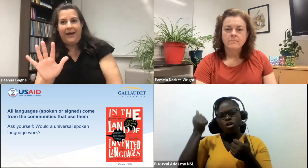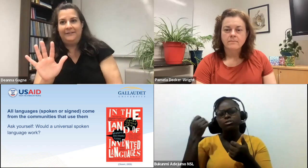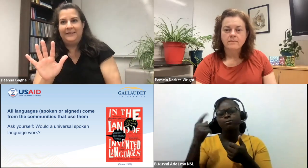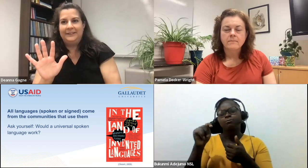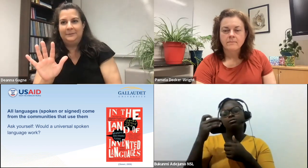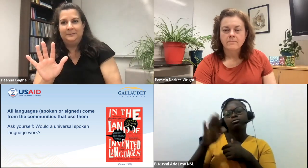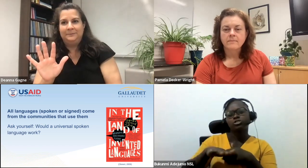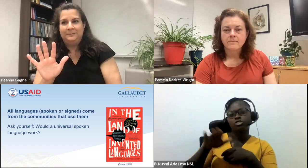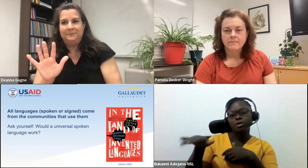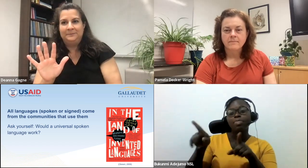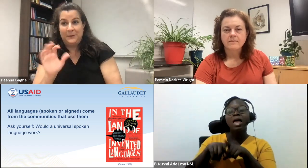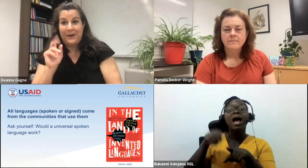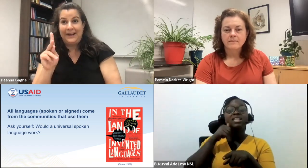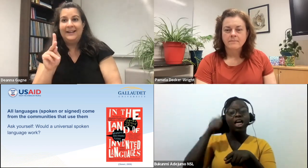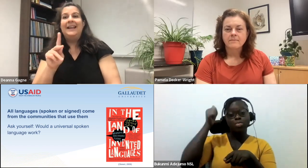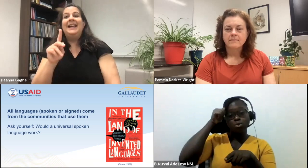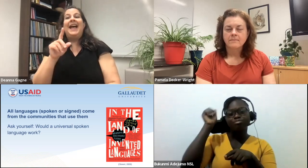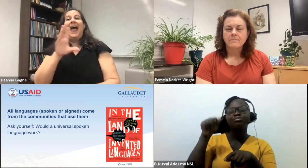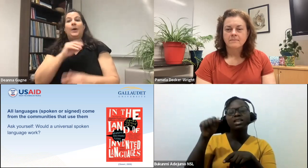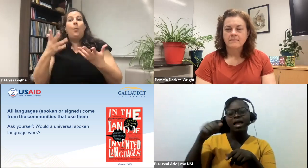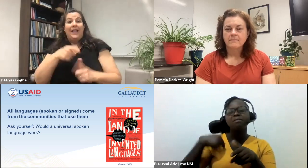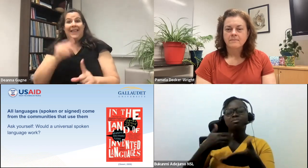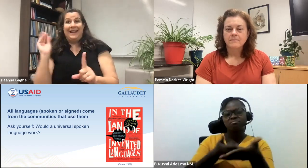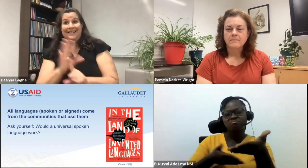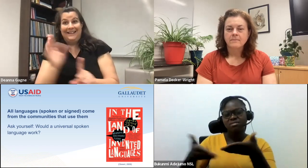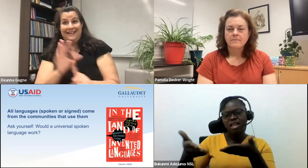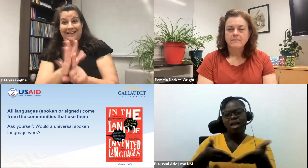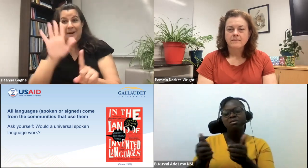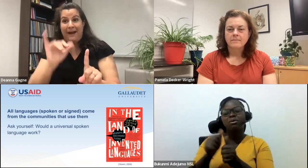exist. So children acquire a language by 5 years old.